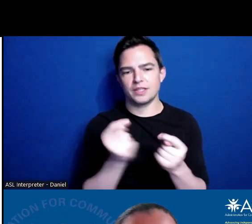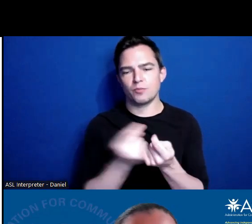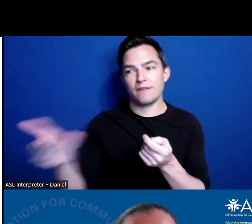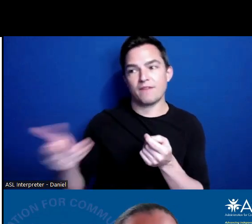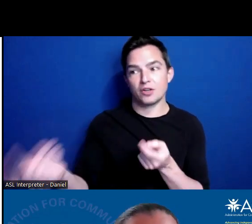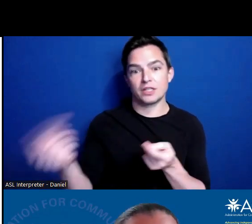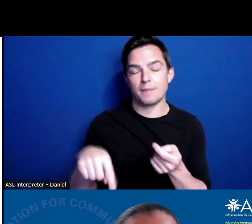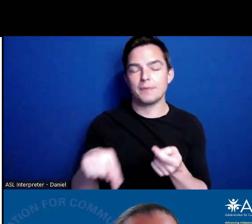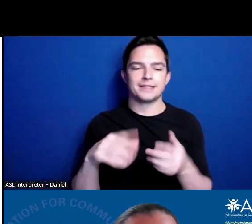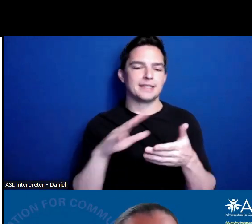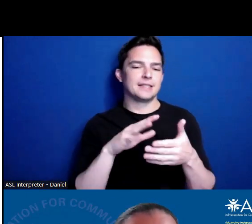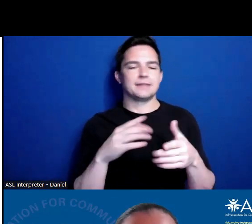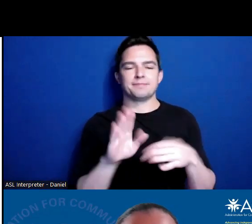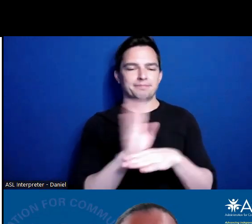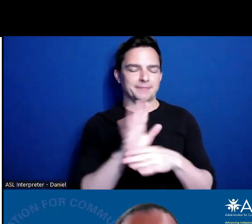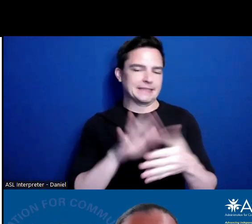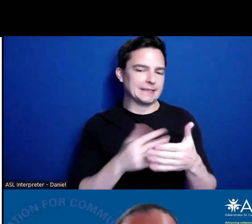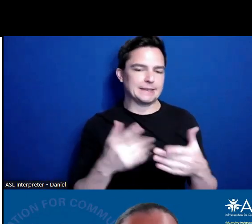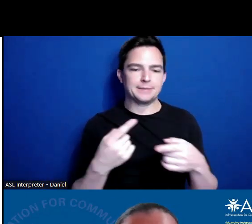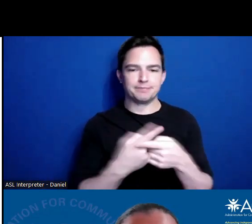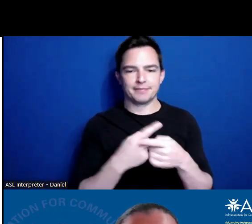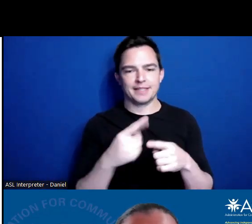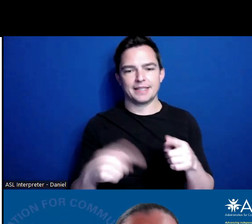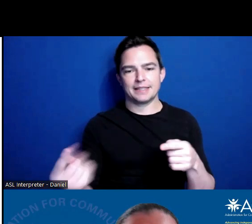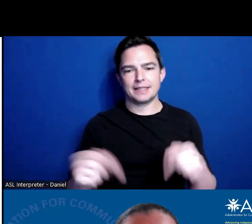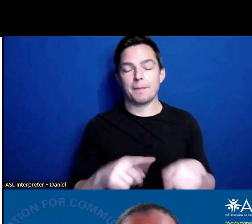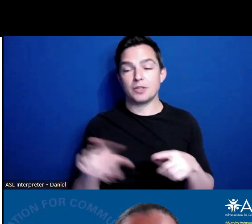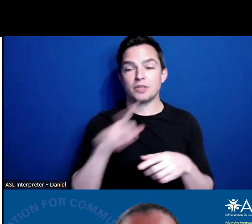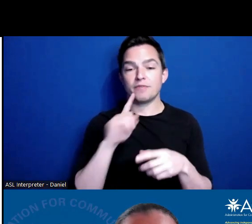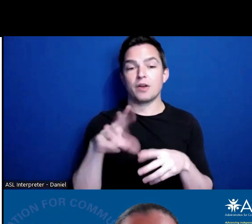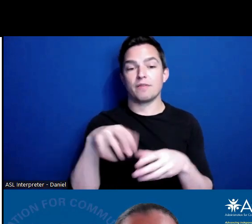scheduling she was unable to attend, but has been heavily involved in the work that Drs. Cardoso and